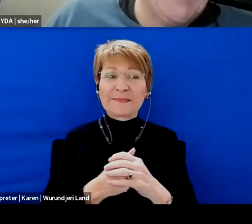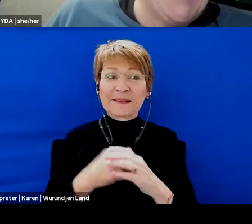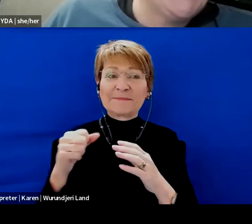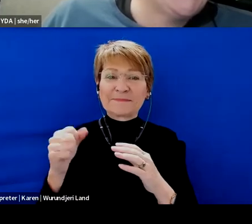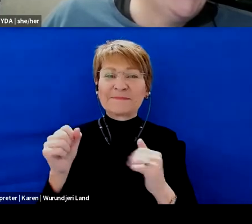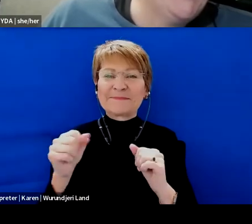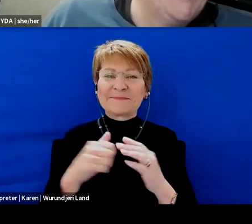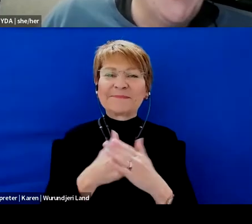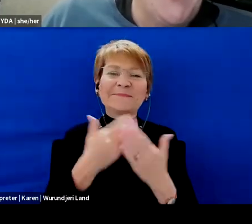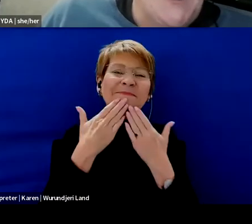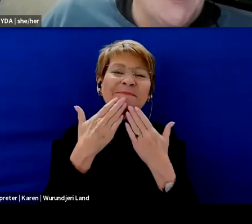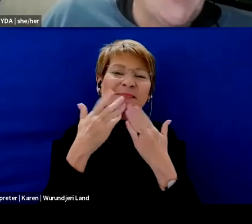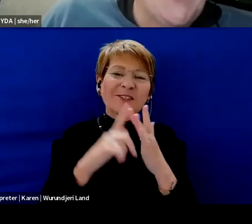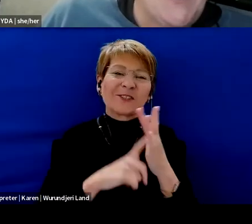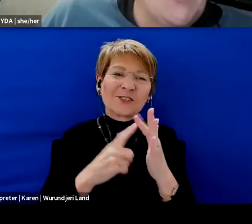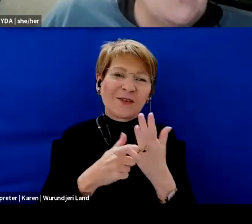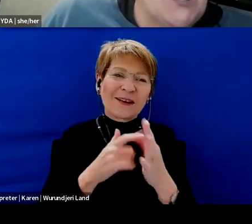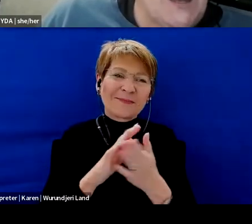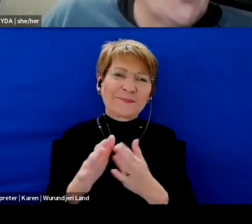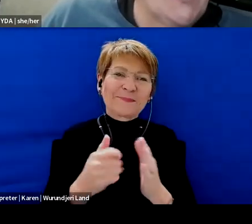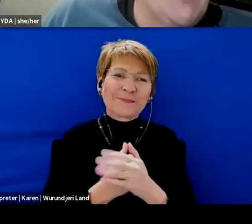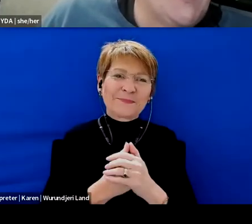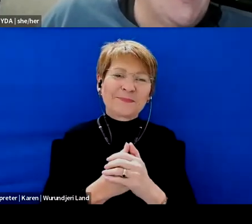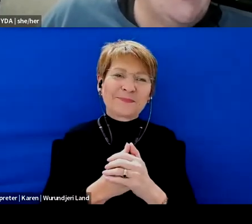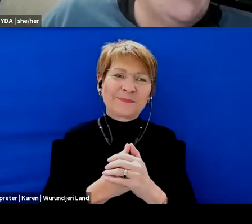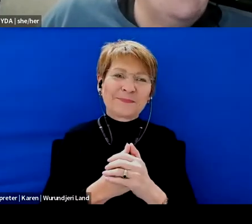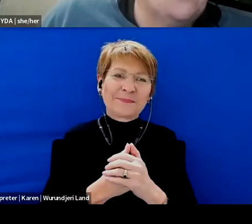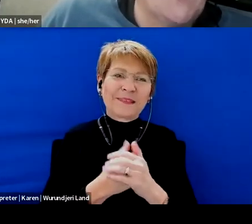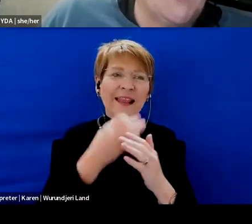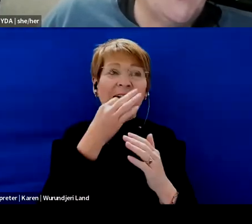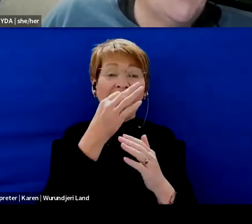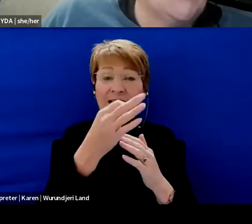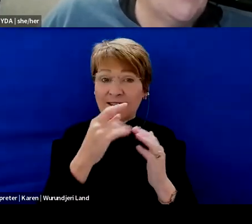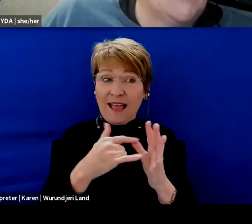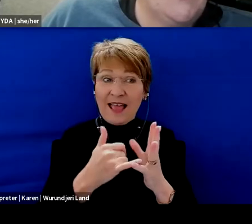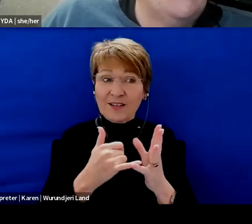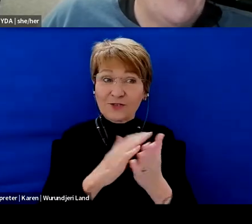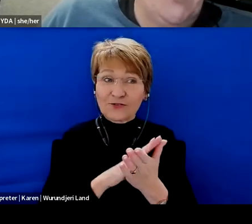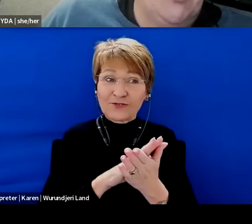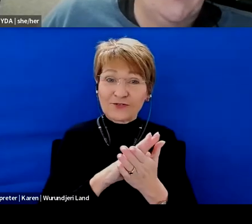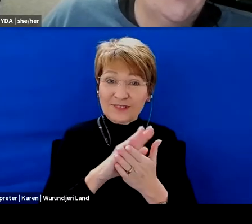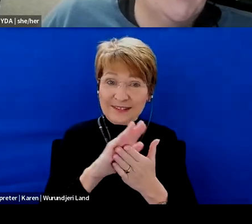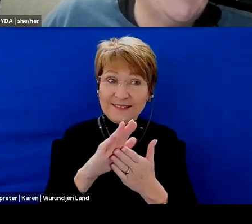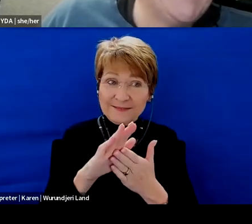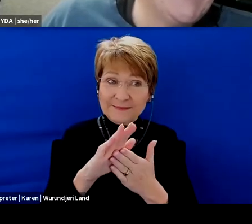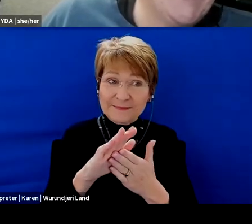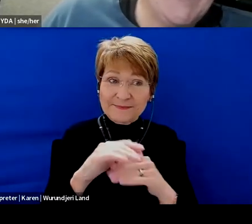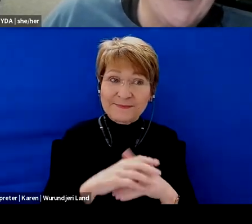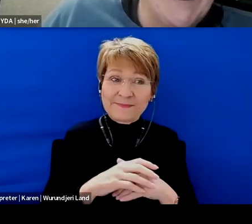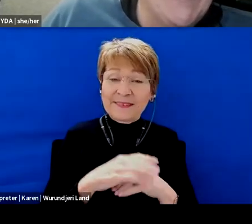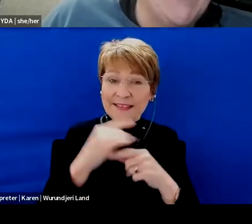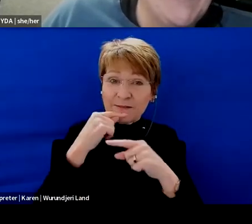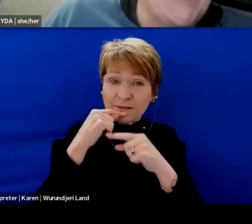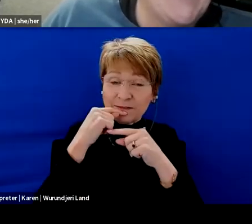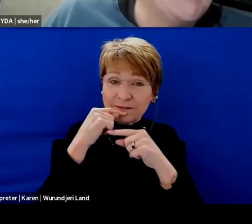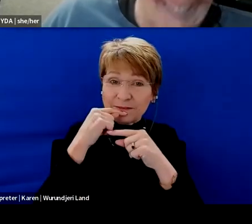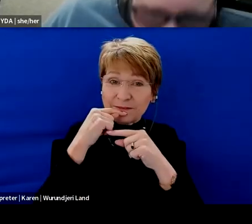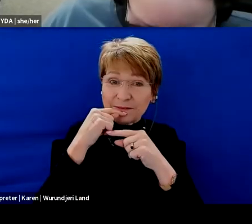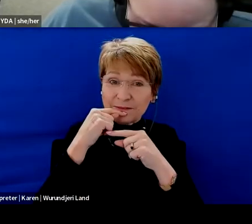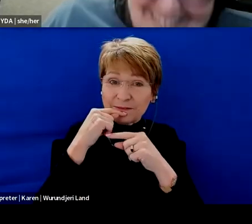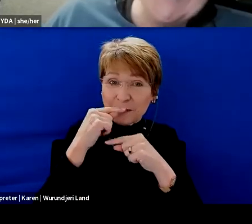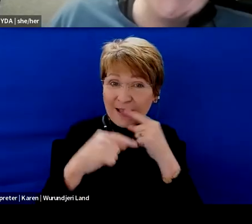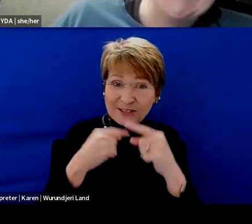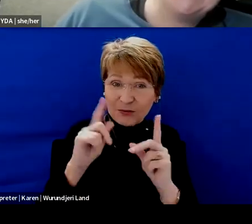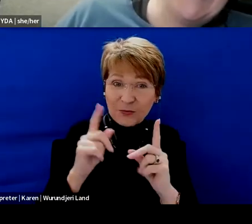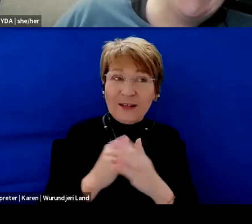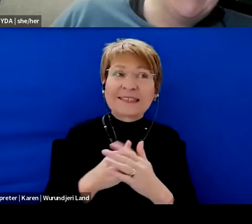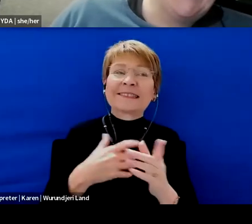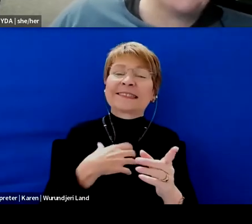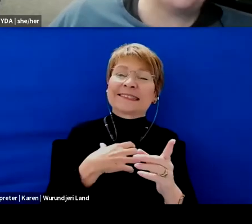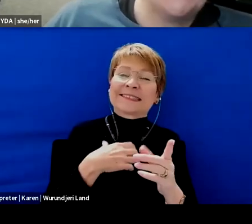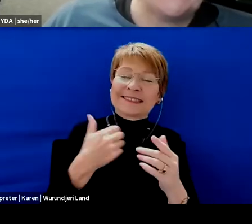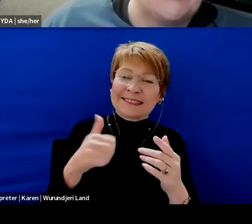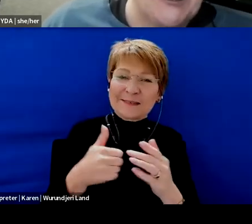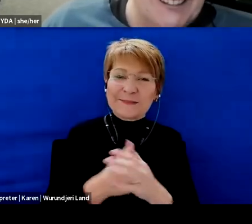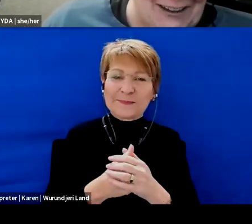Thanks Jerry. How are you, I'm Ashley. I'm information, where to start.